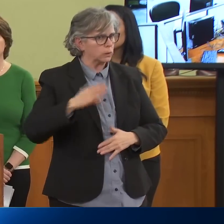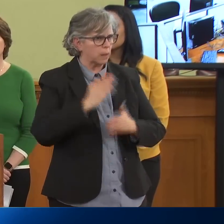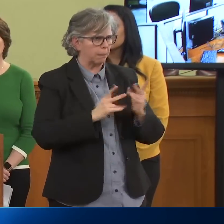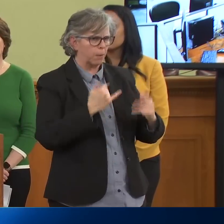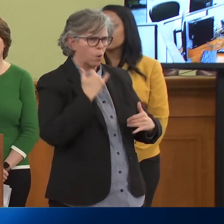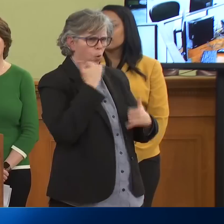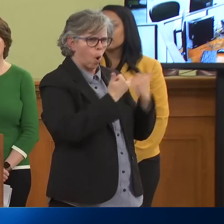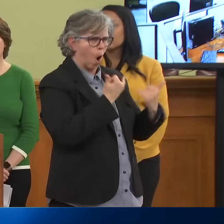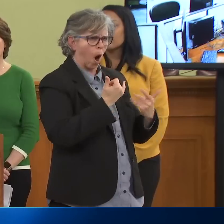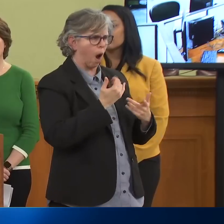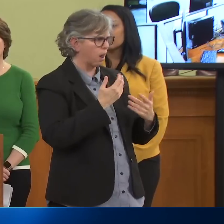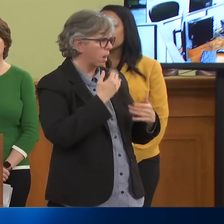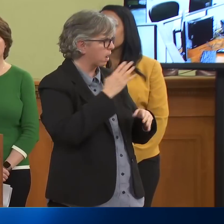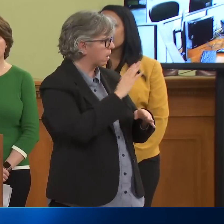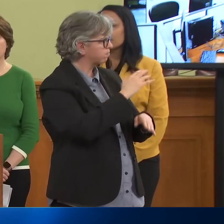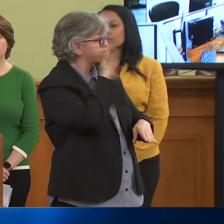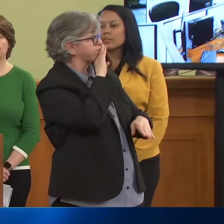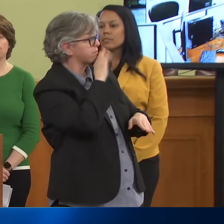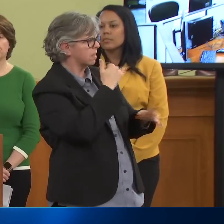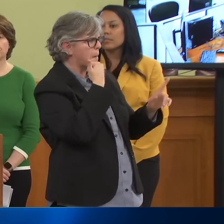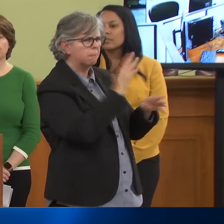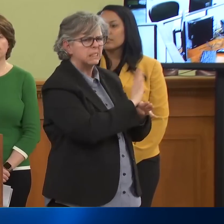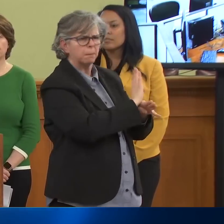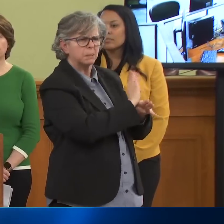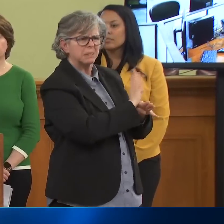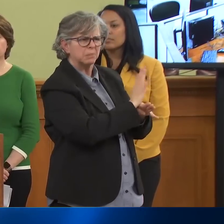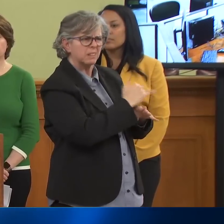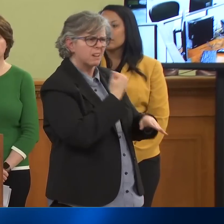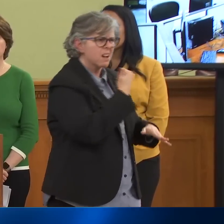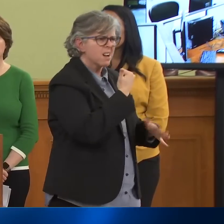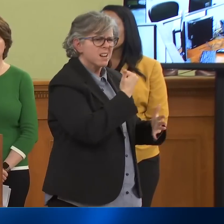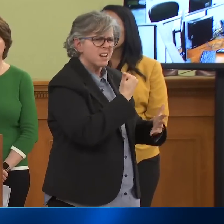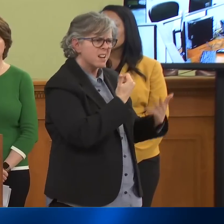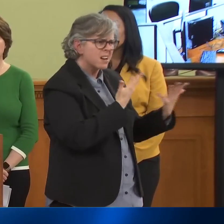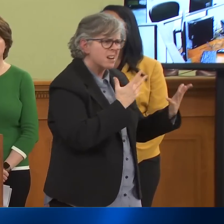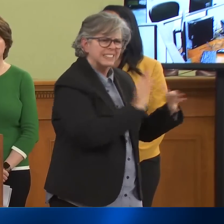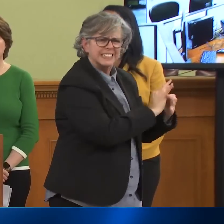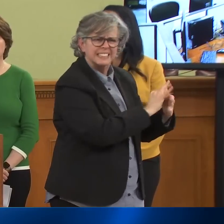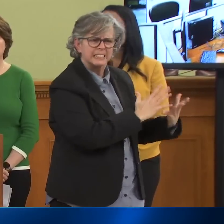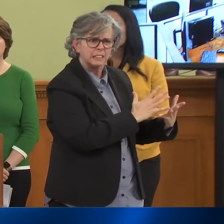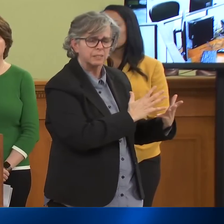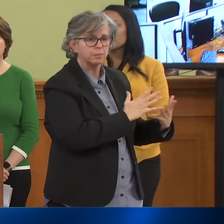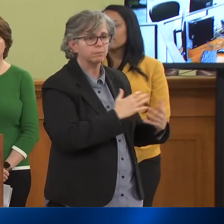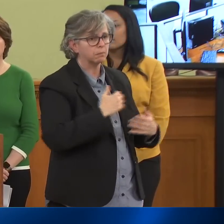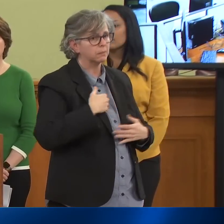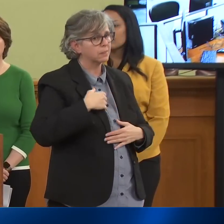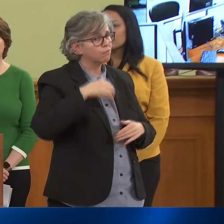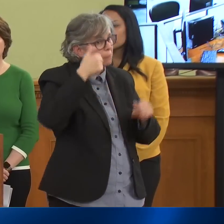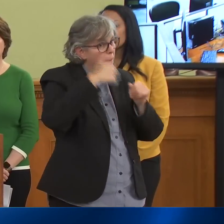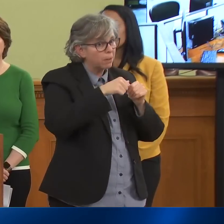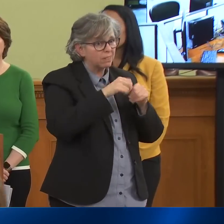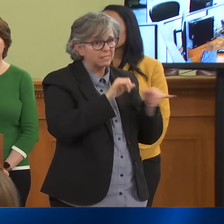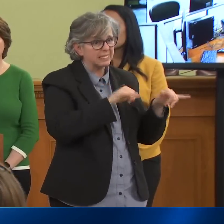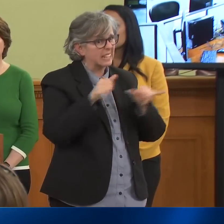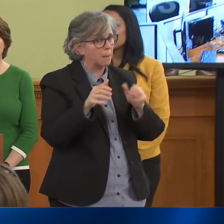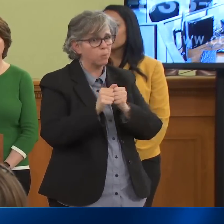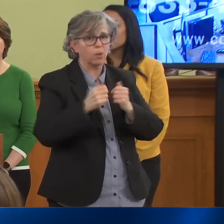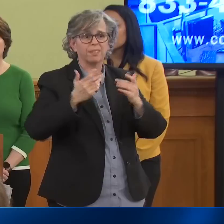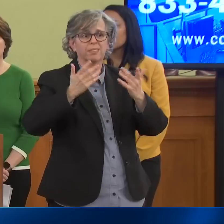THAT IS 1400 CALLS AS OF NOON TODAY. AGAIN, WE KNOW THAT SOME PEOPLE ARE CALLING AND NOT IMMEDIATELY GETTING AN ANSWER.